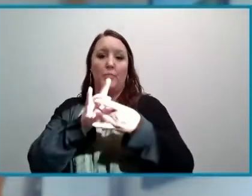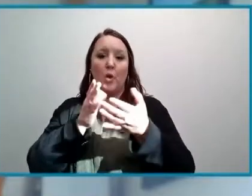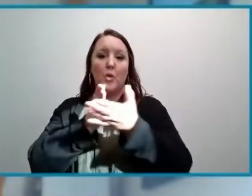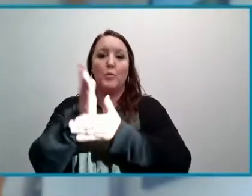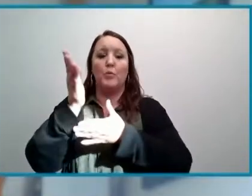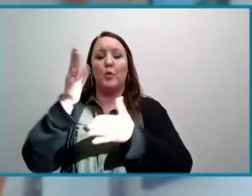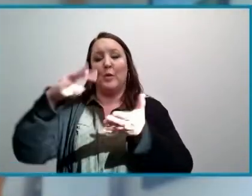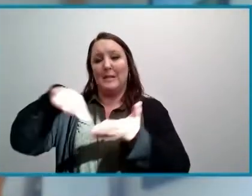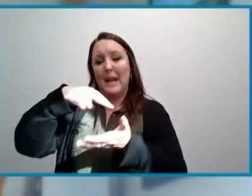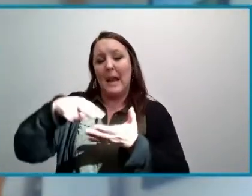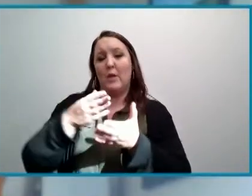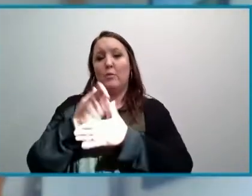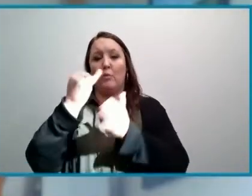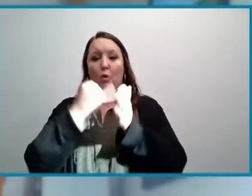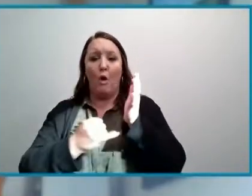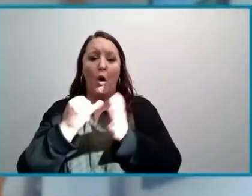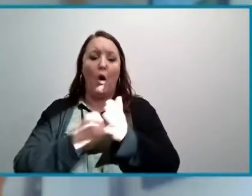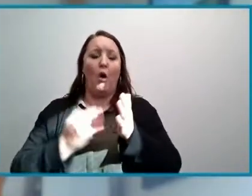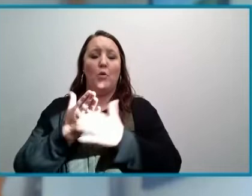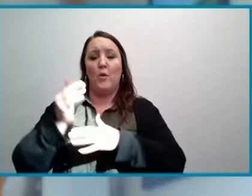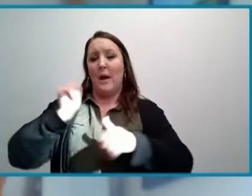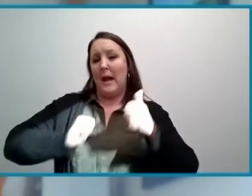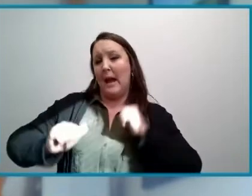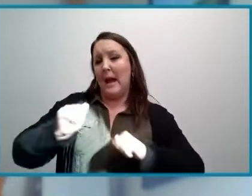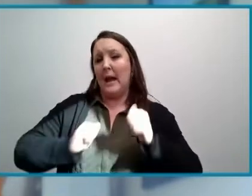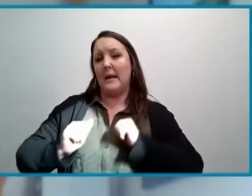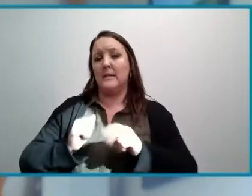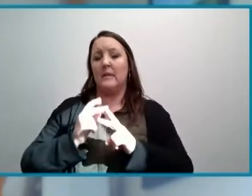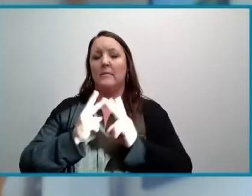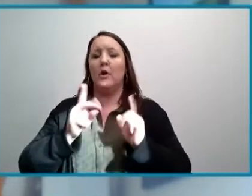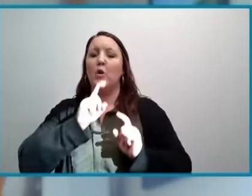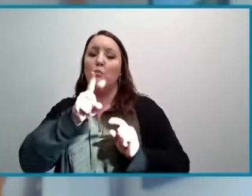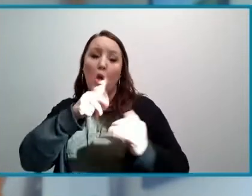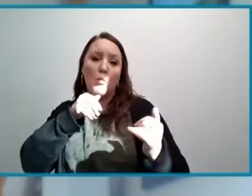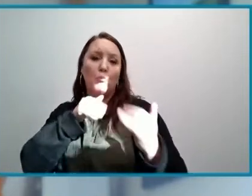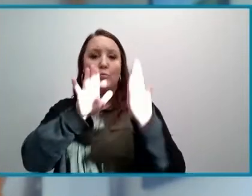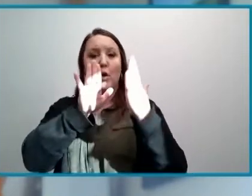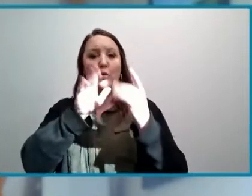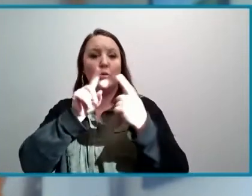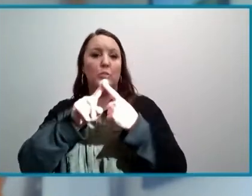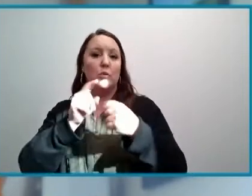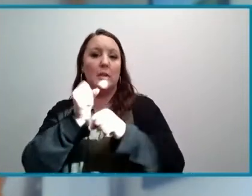coupled with the very real sort of approaches to getting services that the community needs.